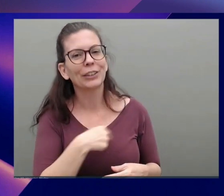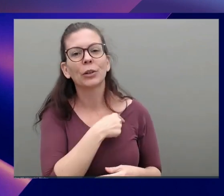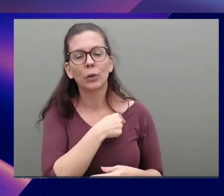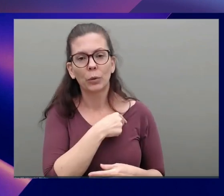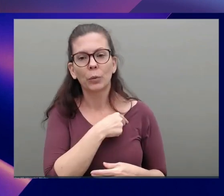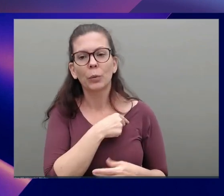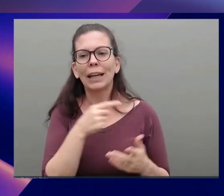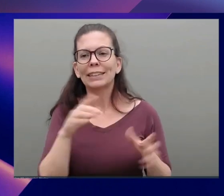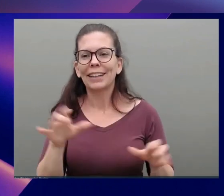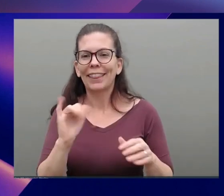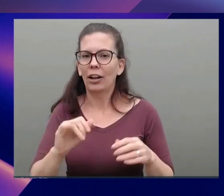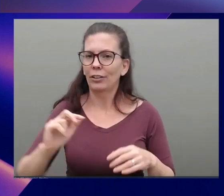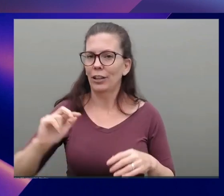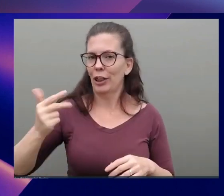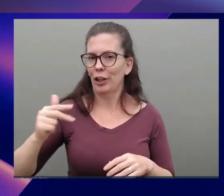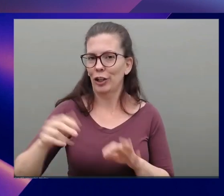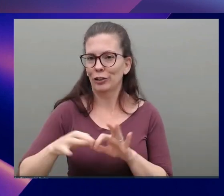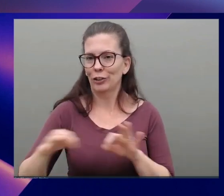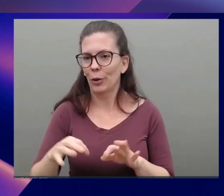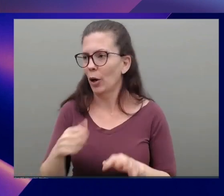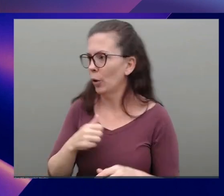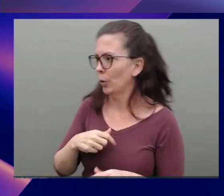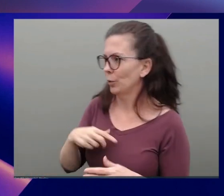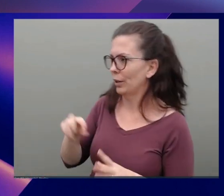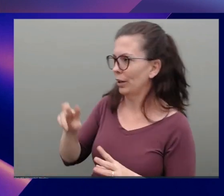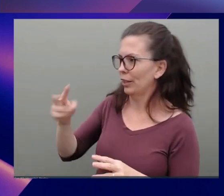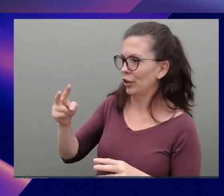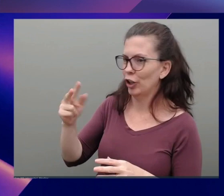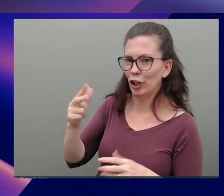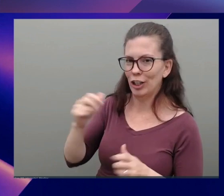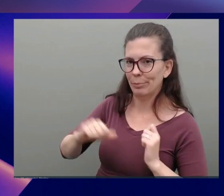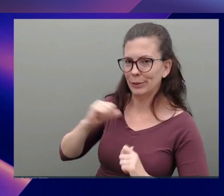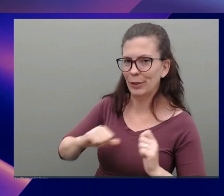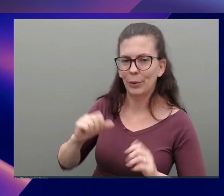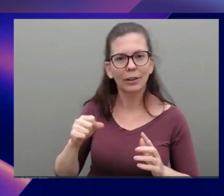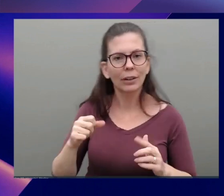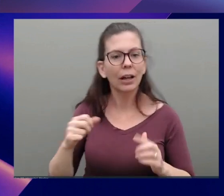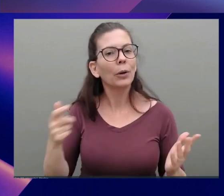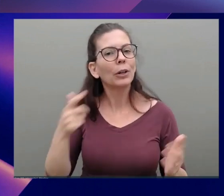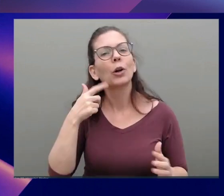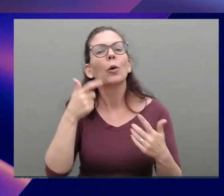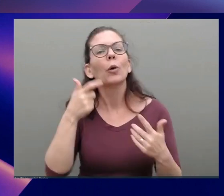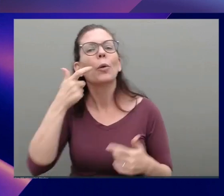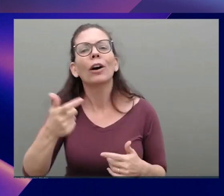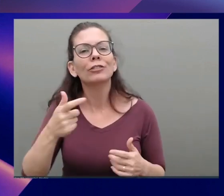Oh, okay, on the third episode? No, let's stop there, go back and watch episode three on demand.